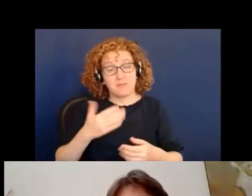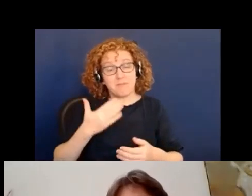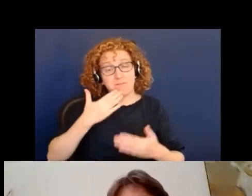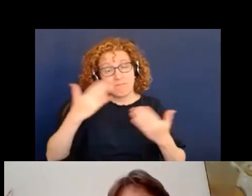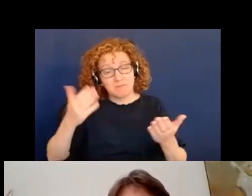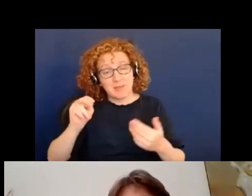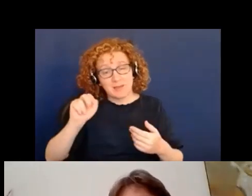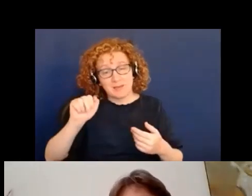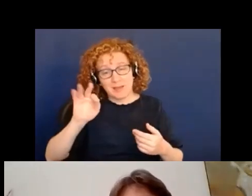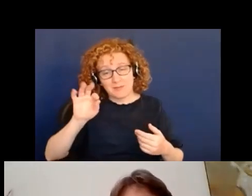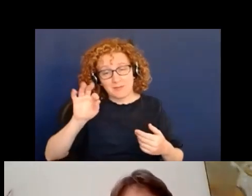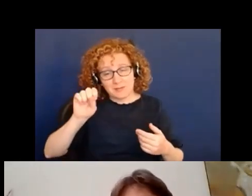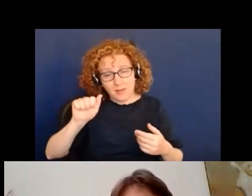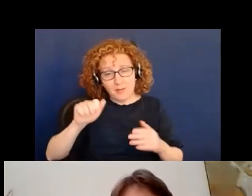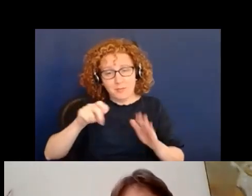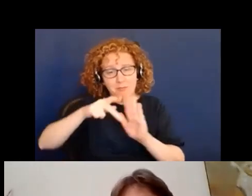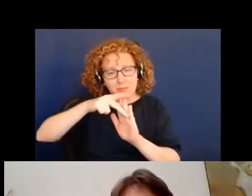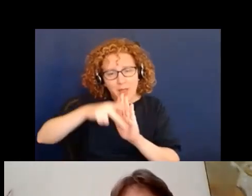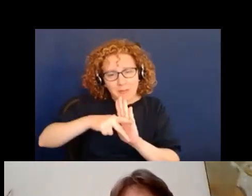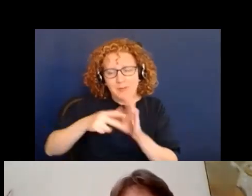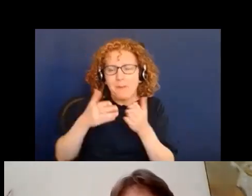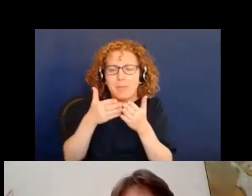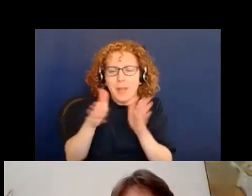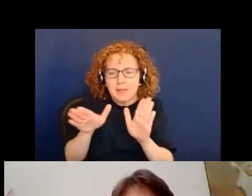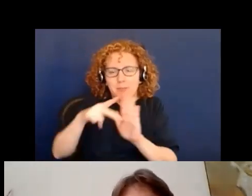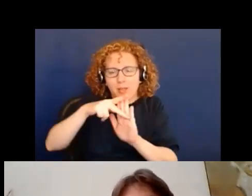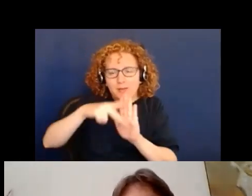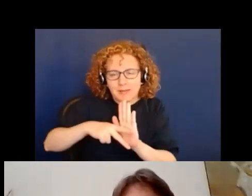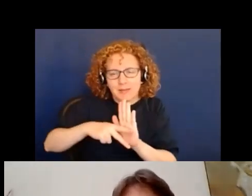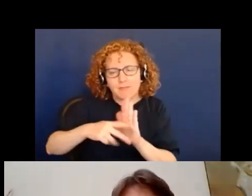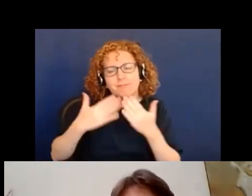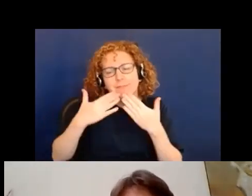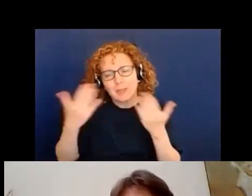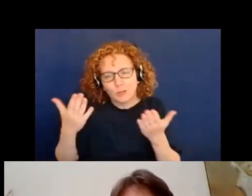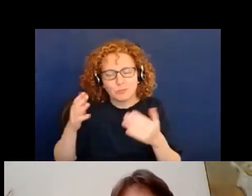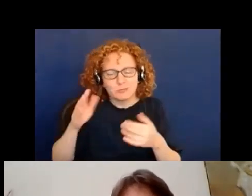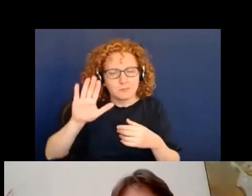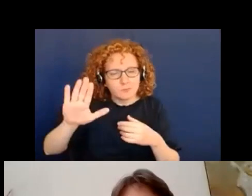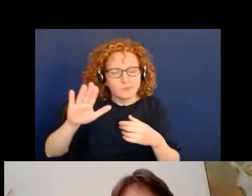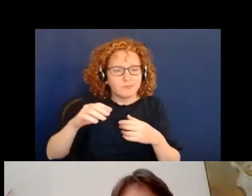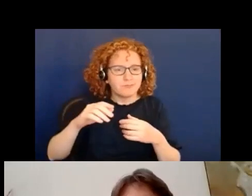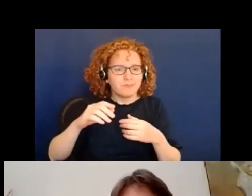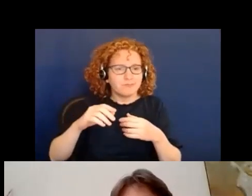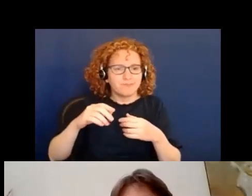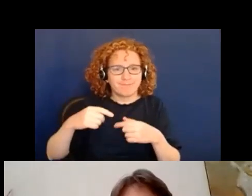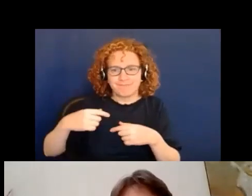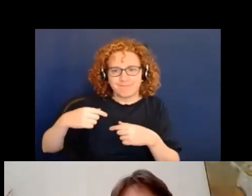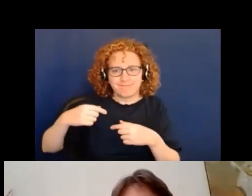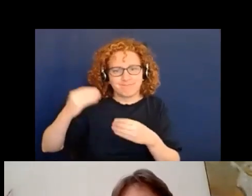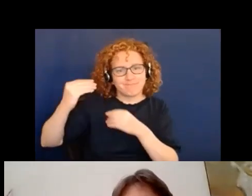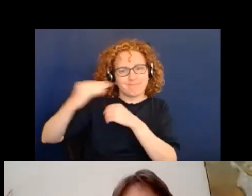of many many of things that were positive and that have happened in the last couple of days